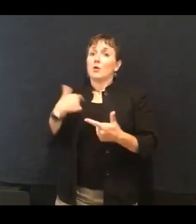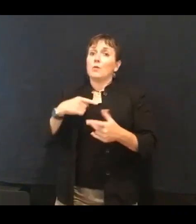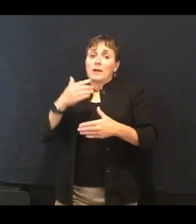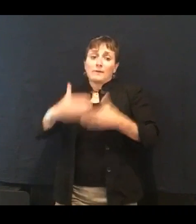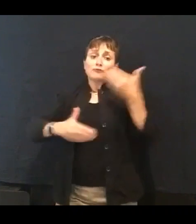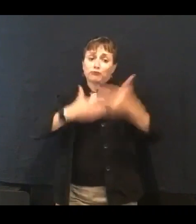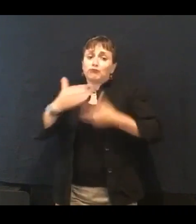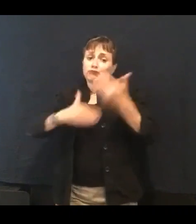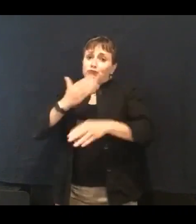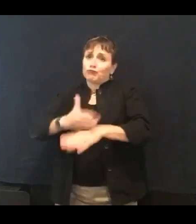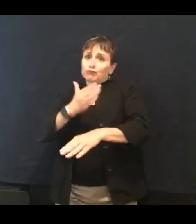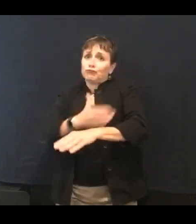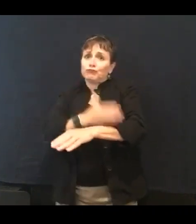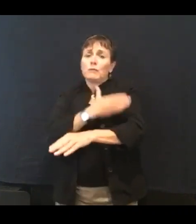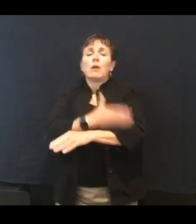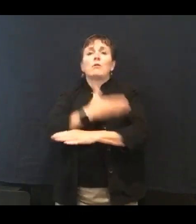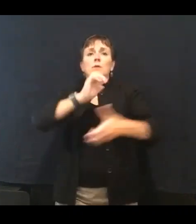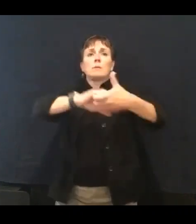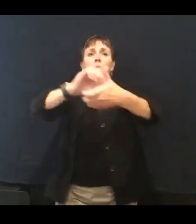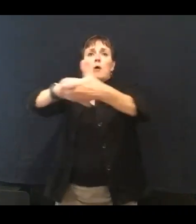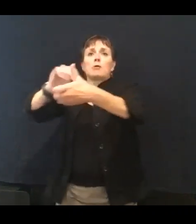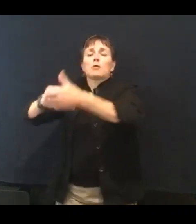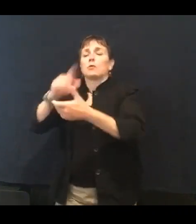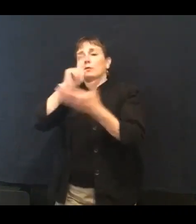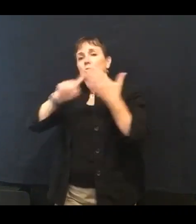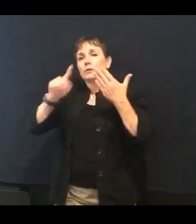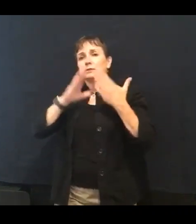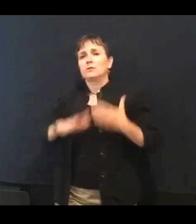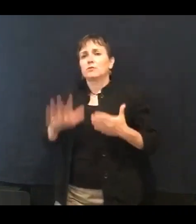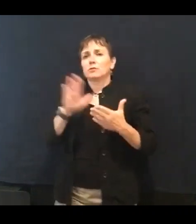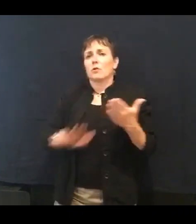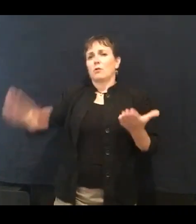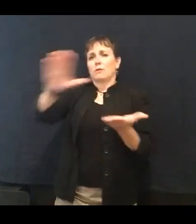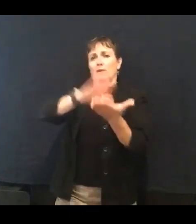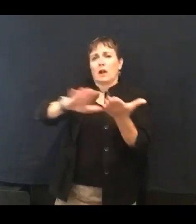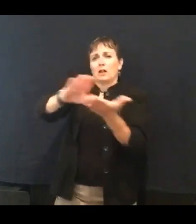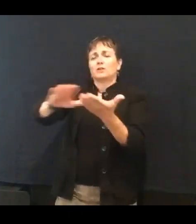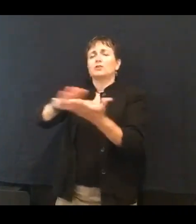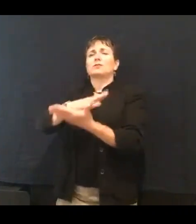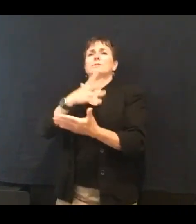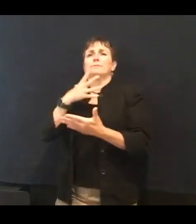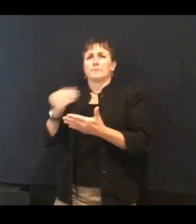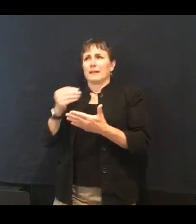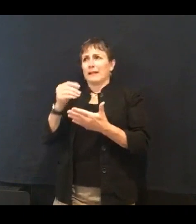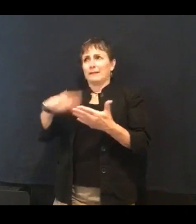with researchers across academia and the private sector in order to accelerate this process.